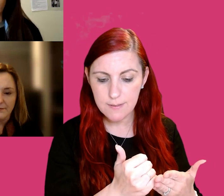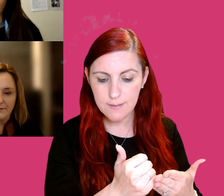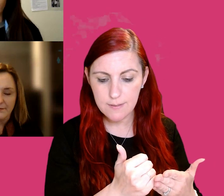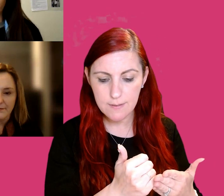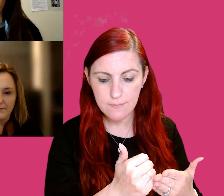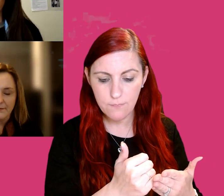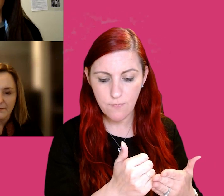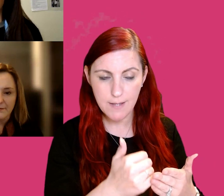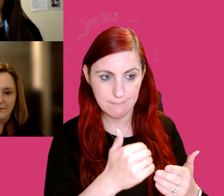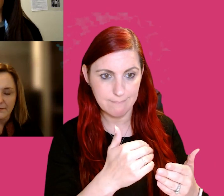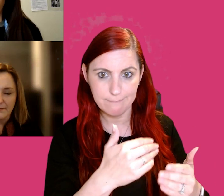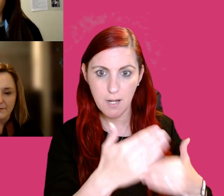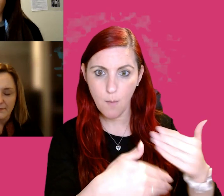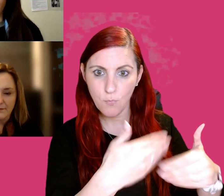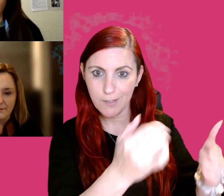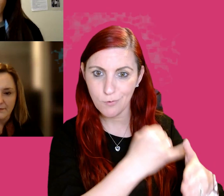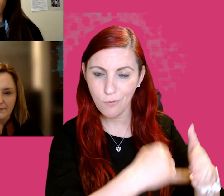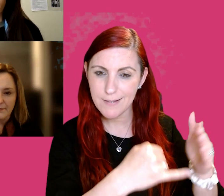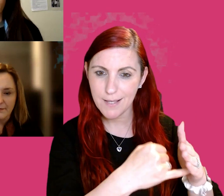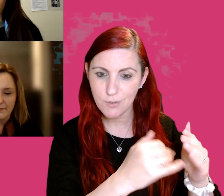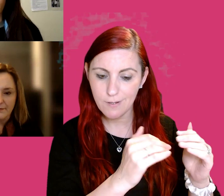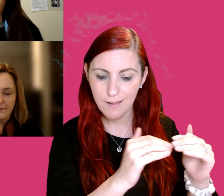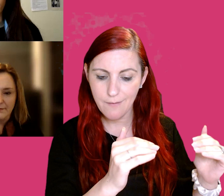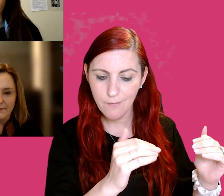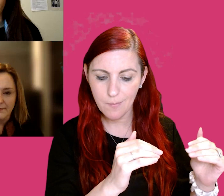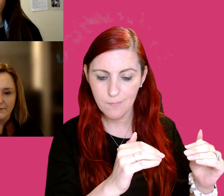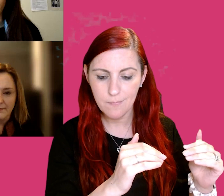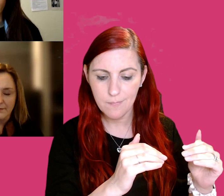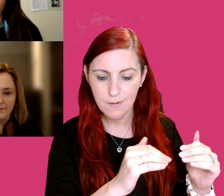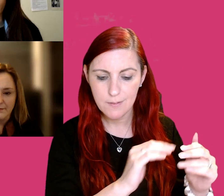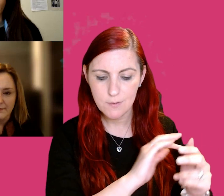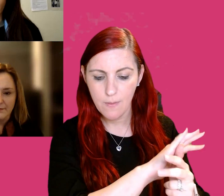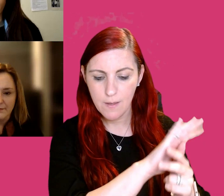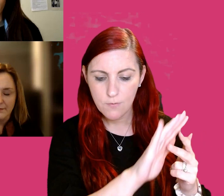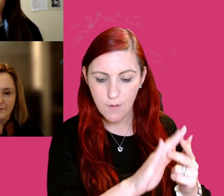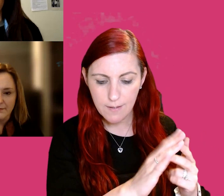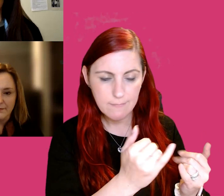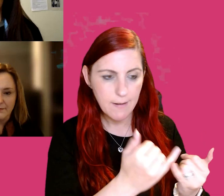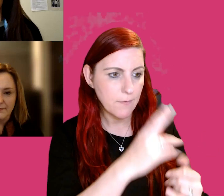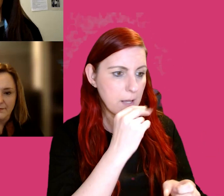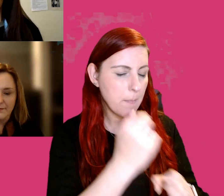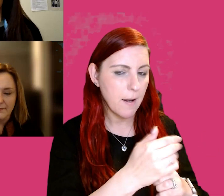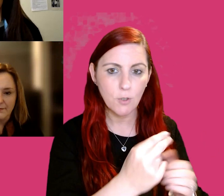levels so you know ways to overcome those most universities have a seed funding program whereby